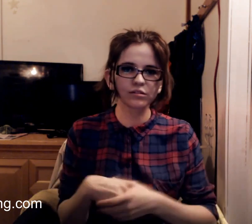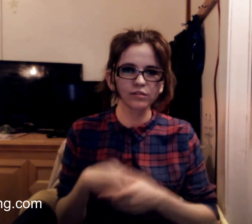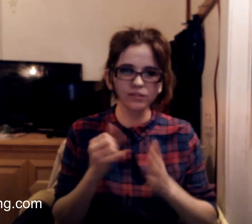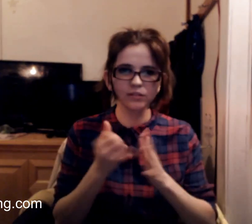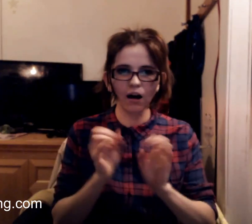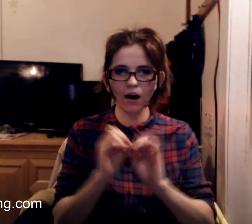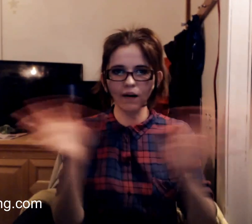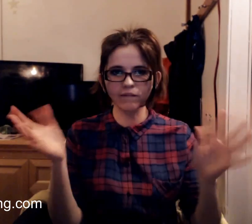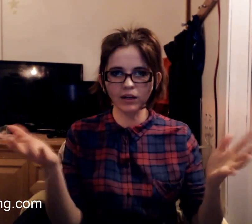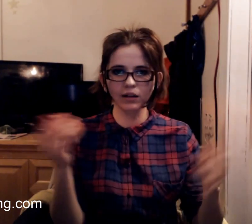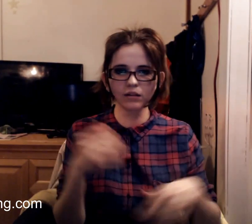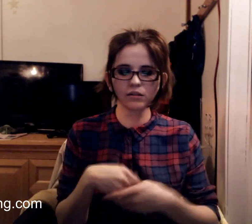It's obvious.